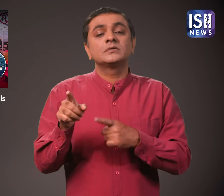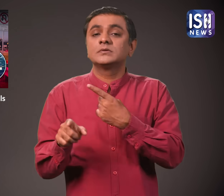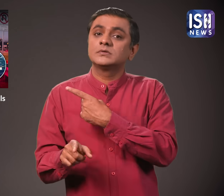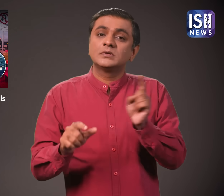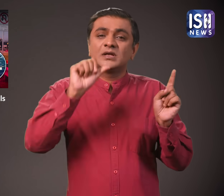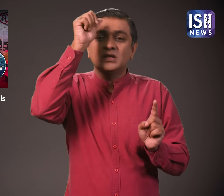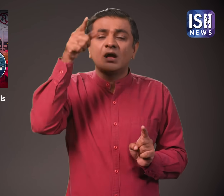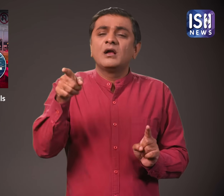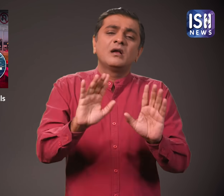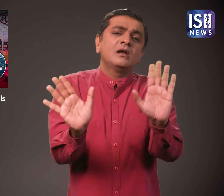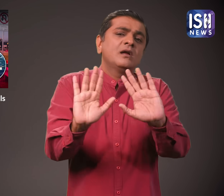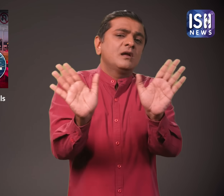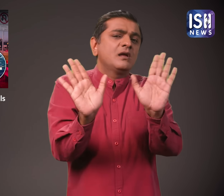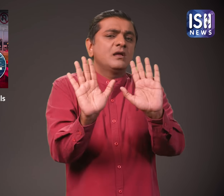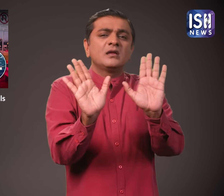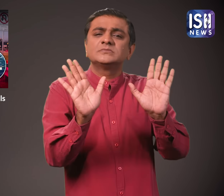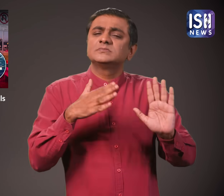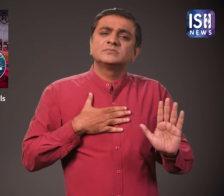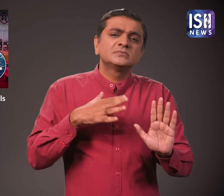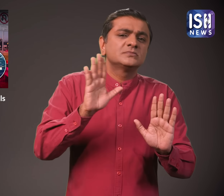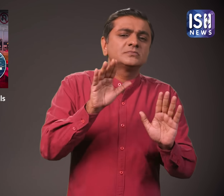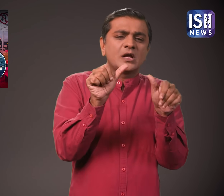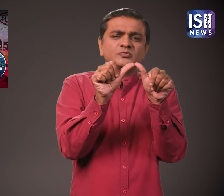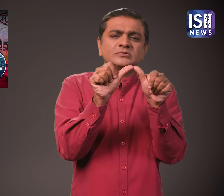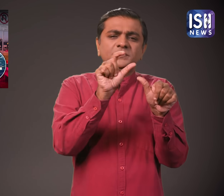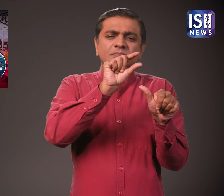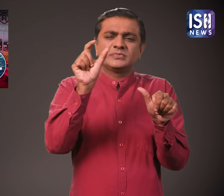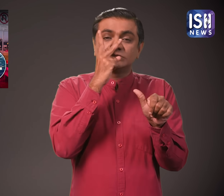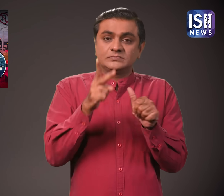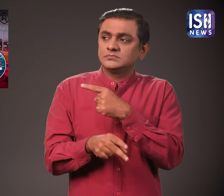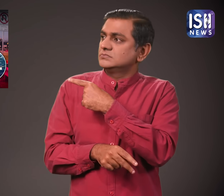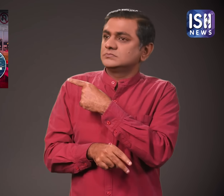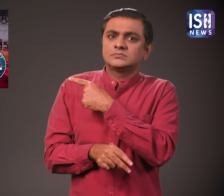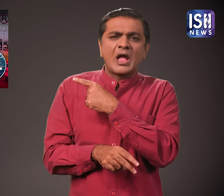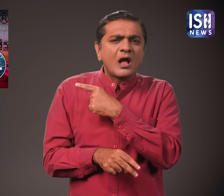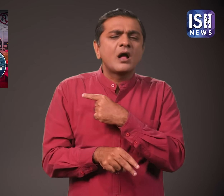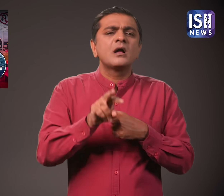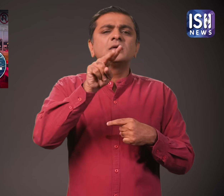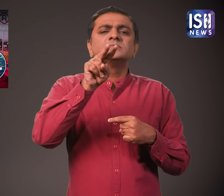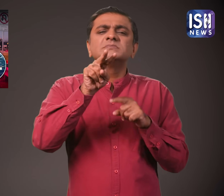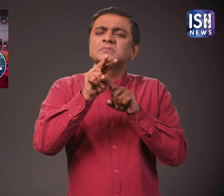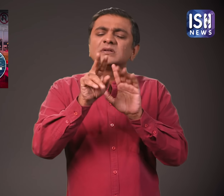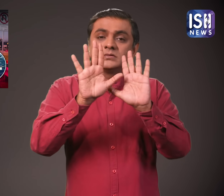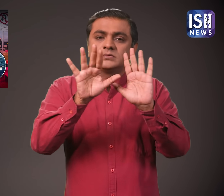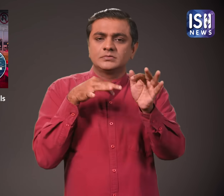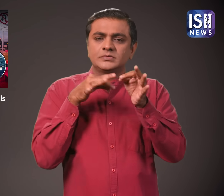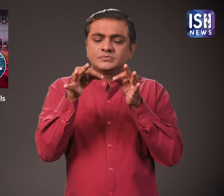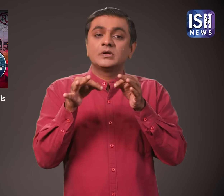He was processed for deportation but he pleaded and entered the asylum process. I'll explain what this means.